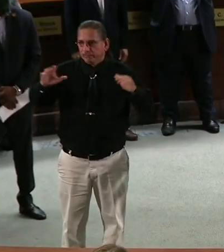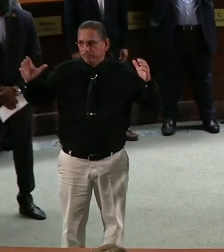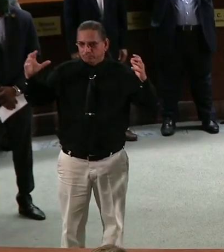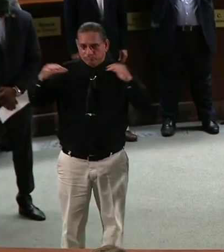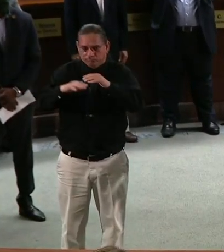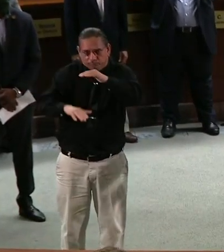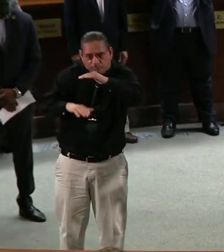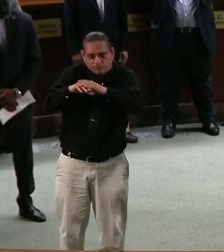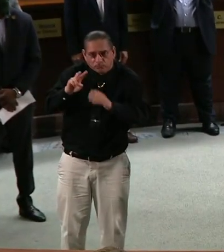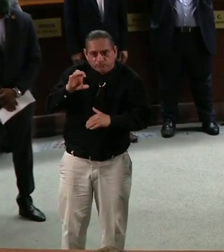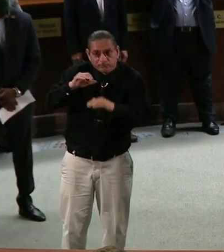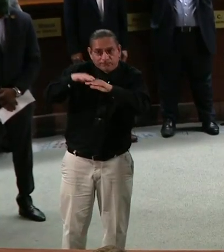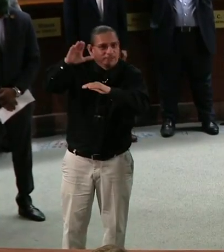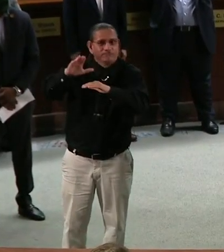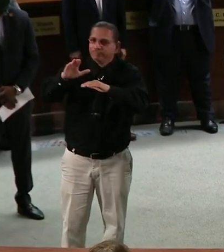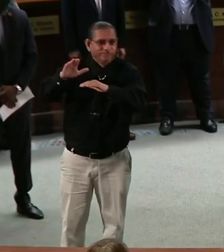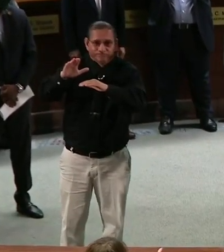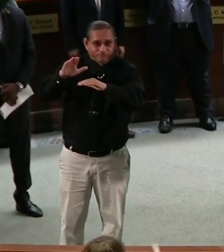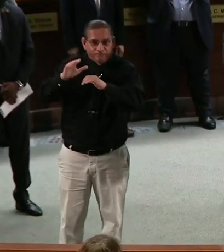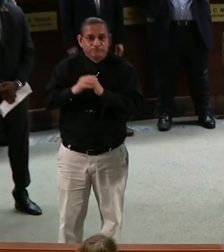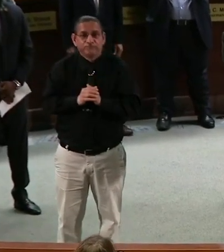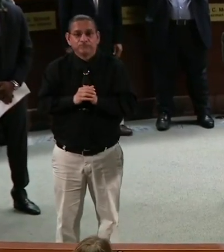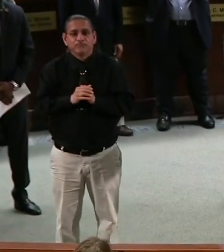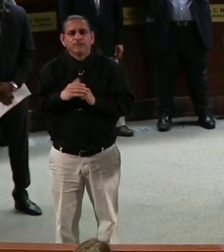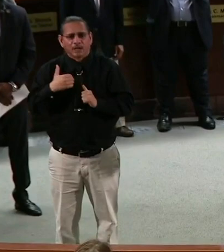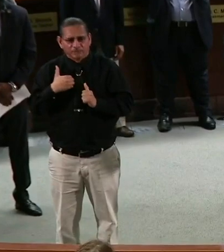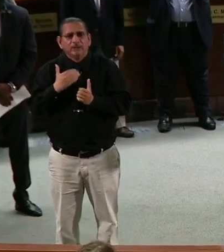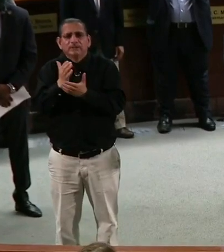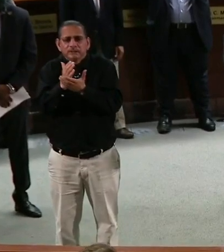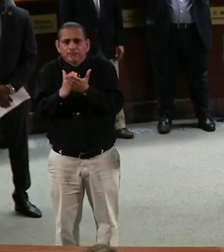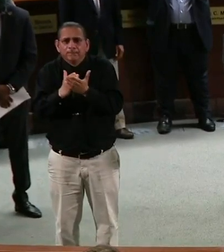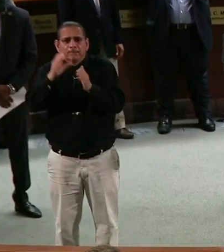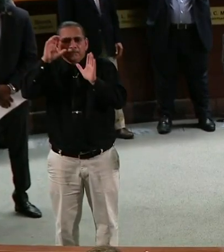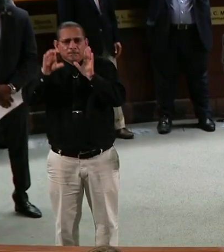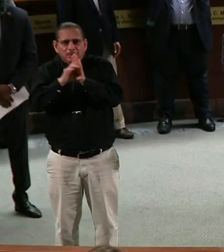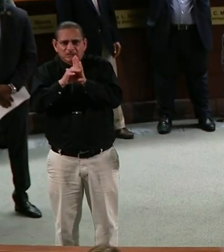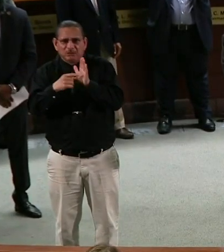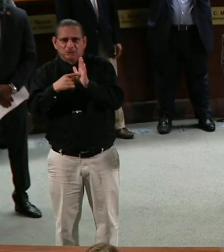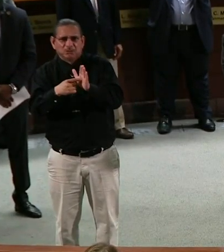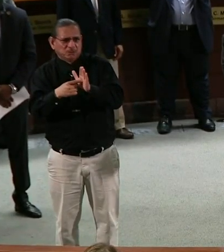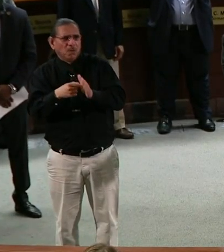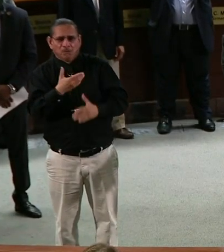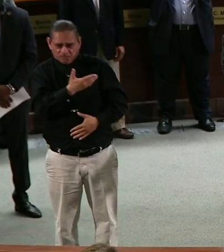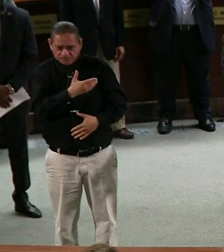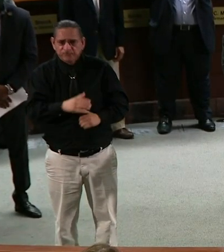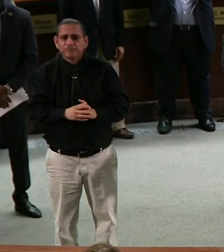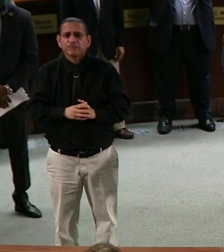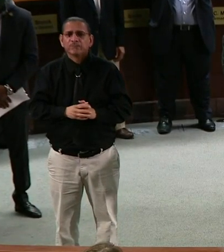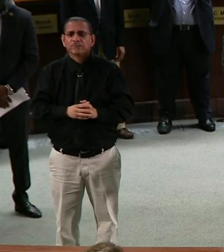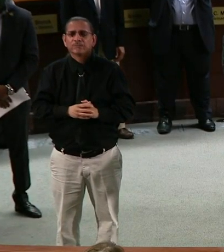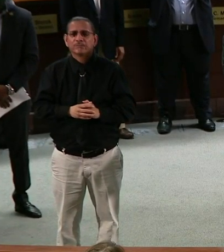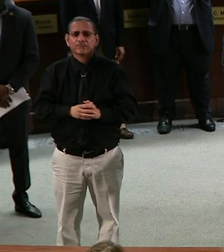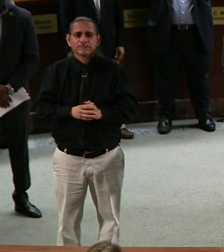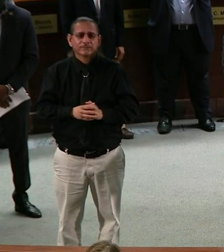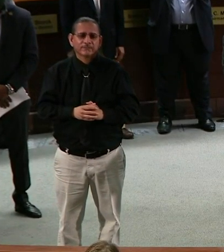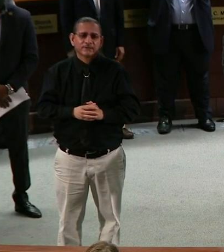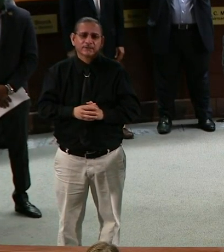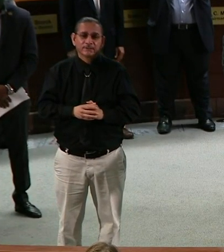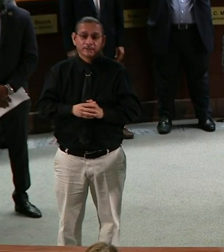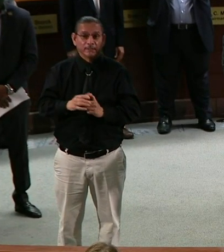UP TO TWO HUNDRED AND FIFTY PEOPLE. WE HAVE SOME SLIDE SO